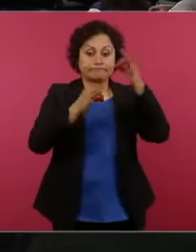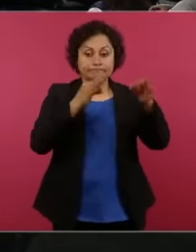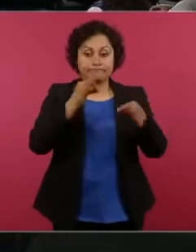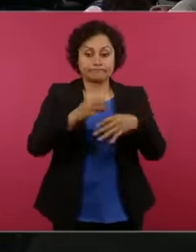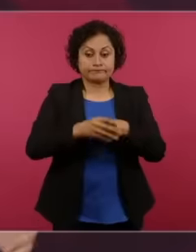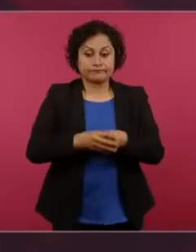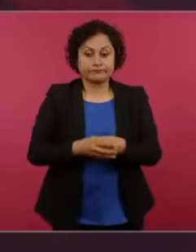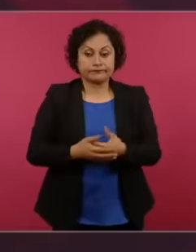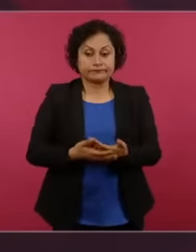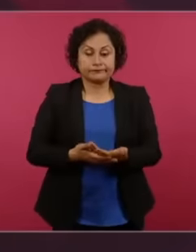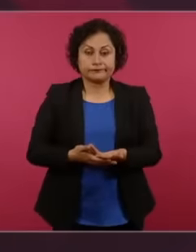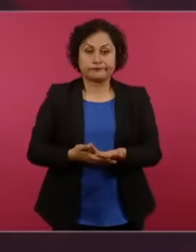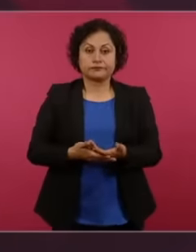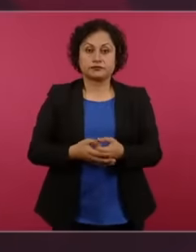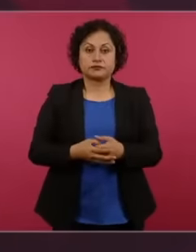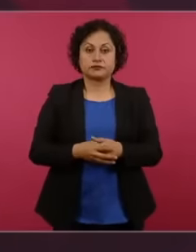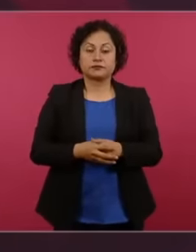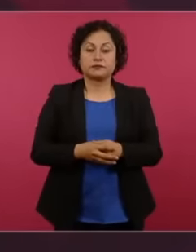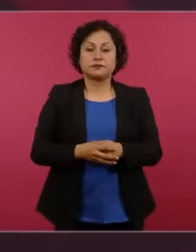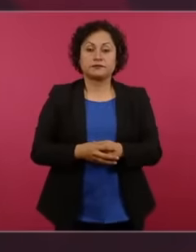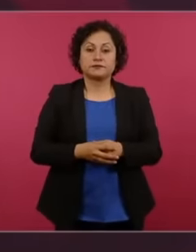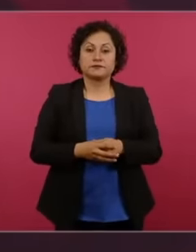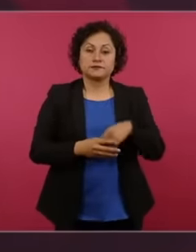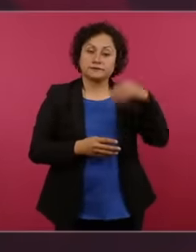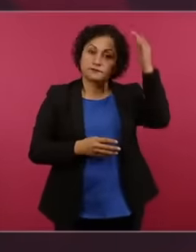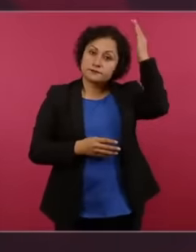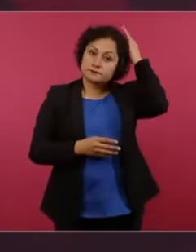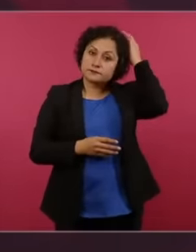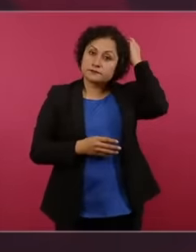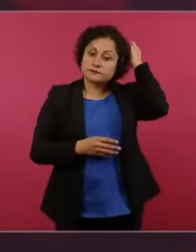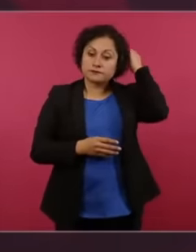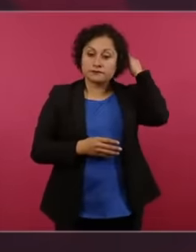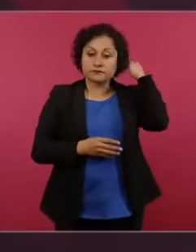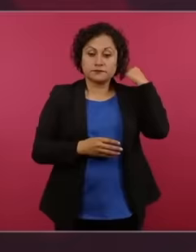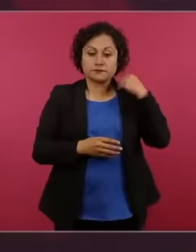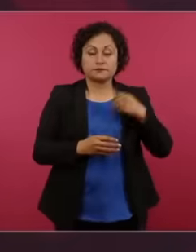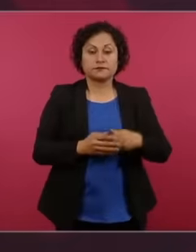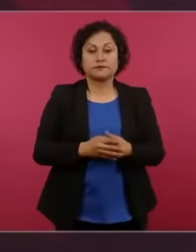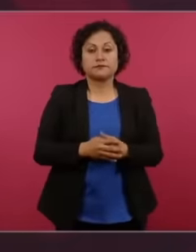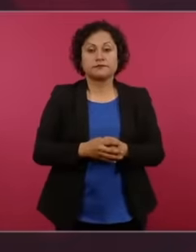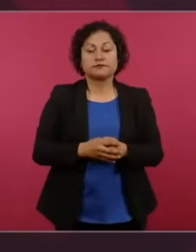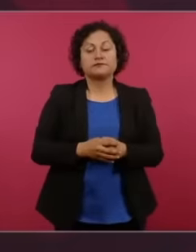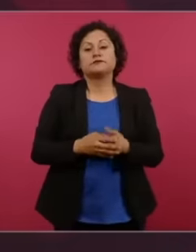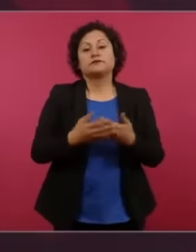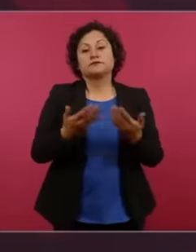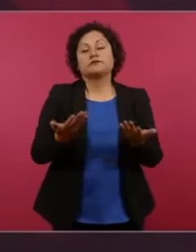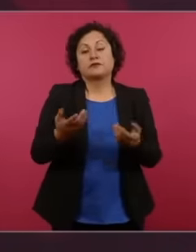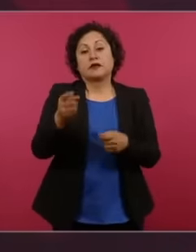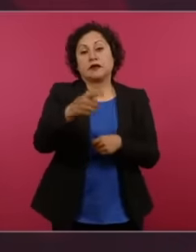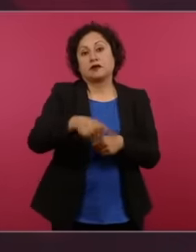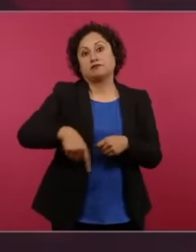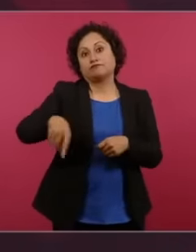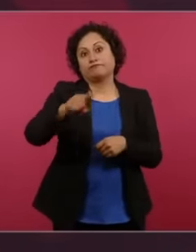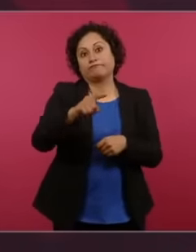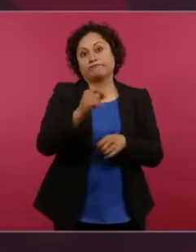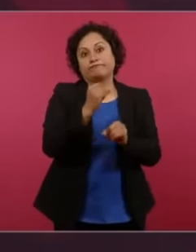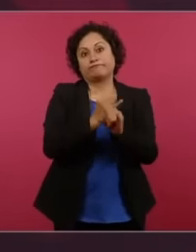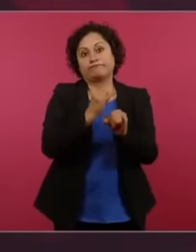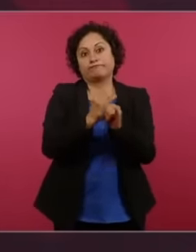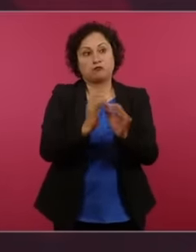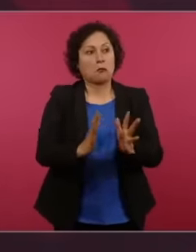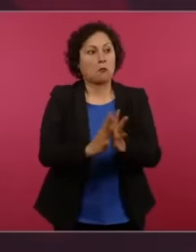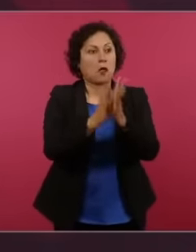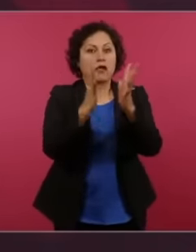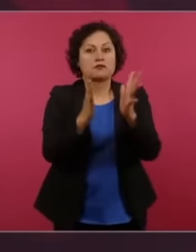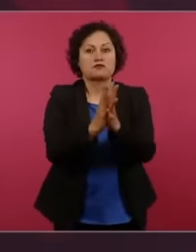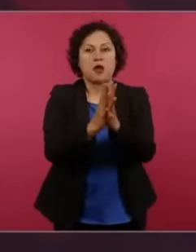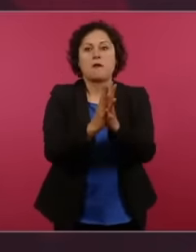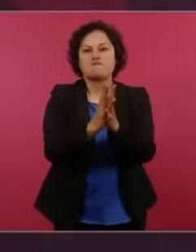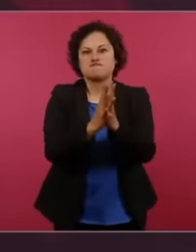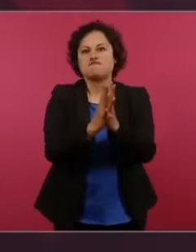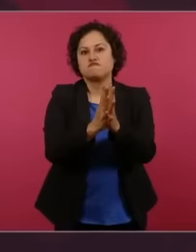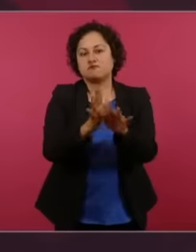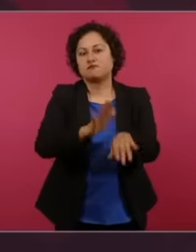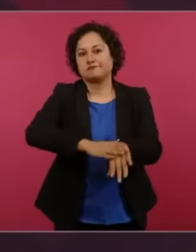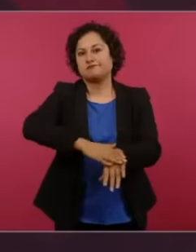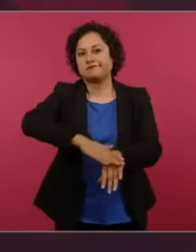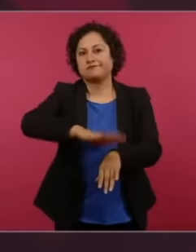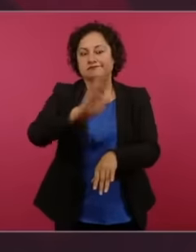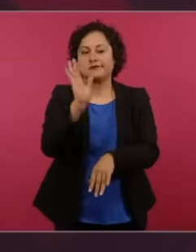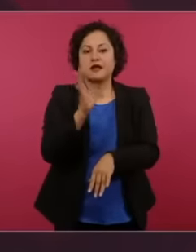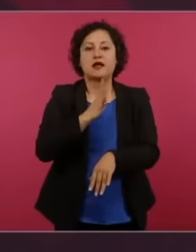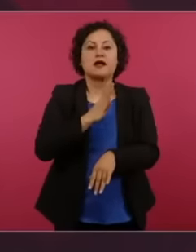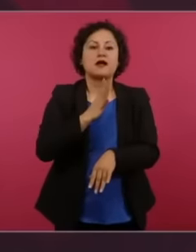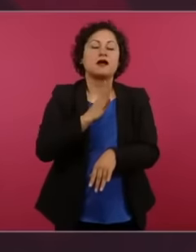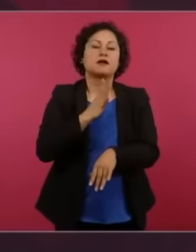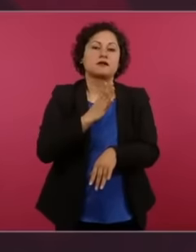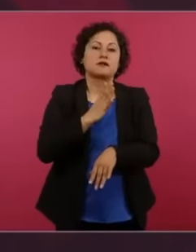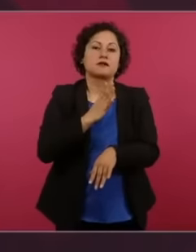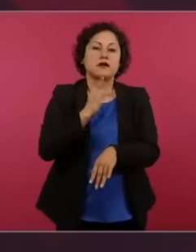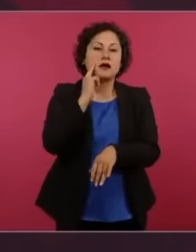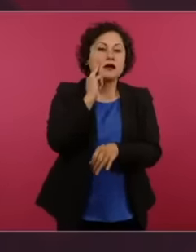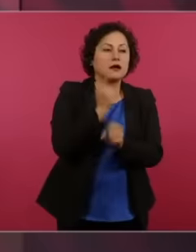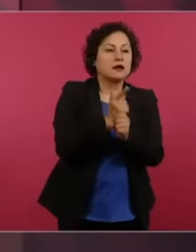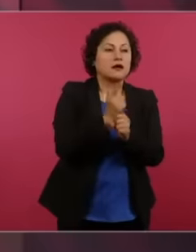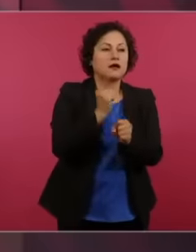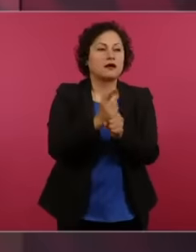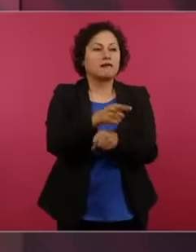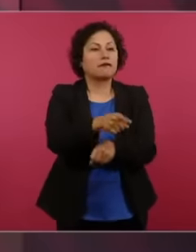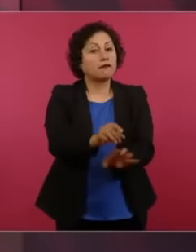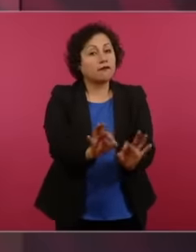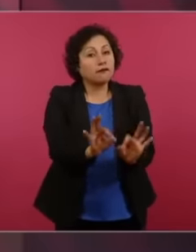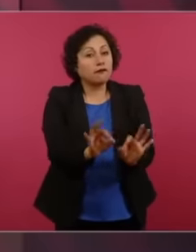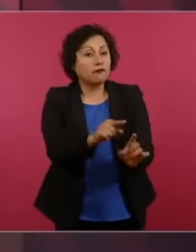This is There is more participation and it is noted that there is more imagination and more talent because he